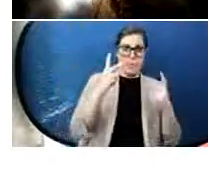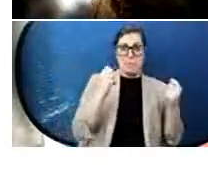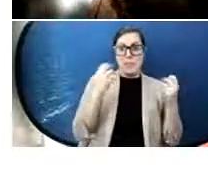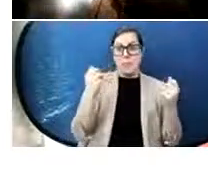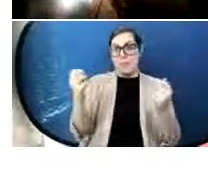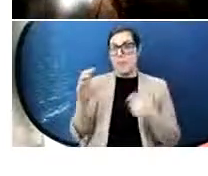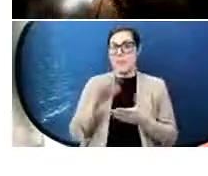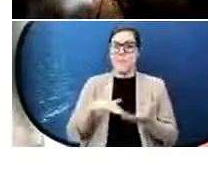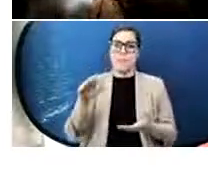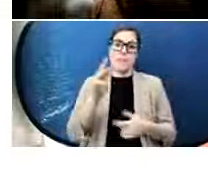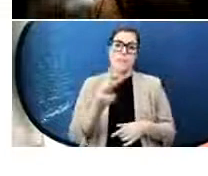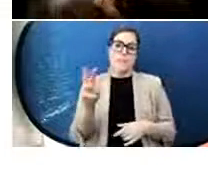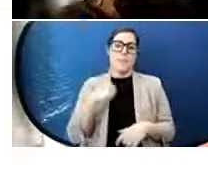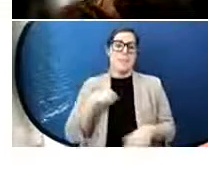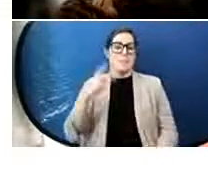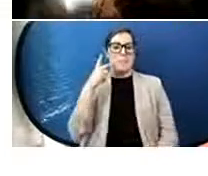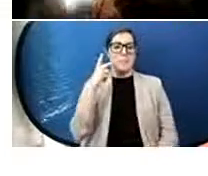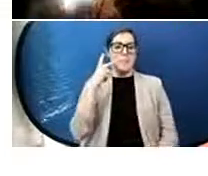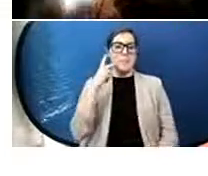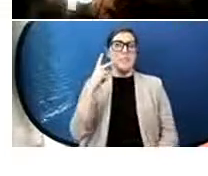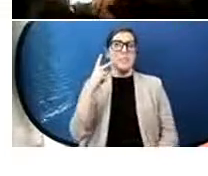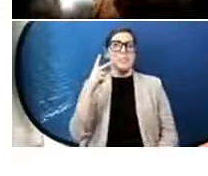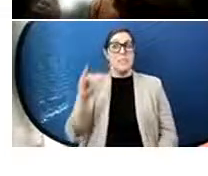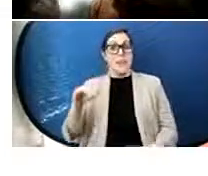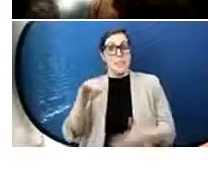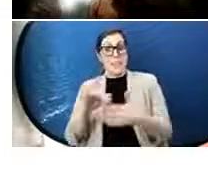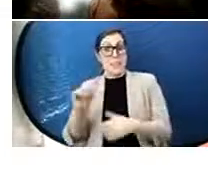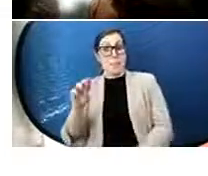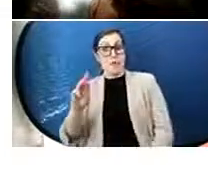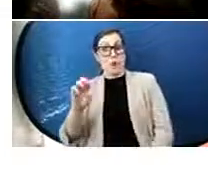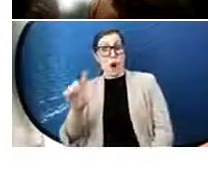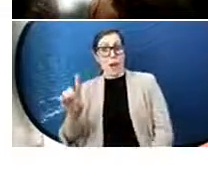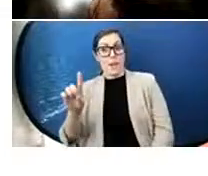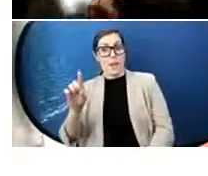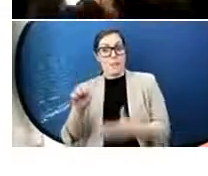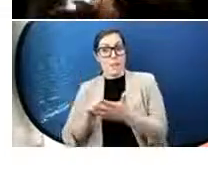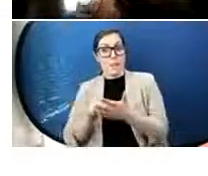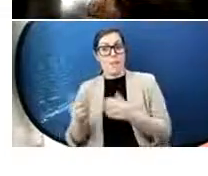and I can see on the study abroad page there's a section that says, identities abroad and you could